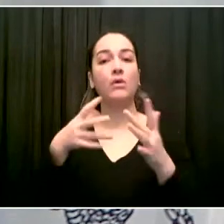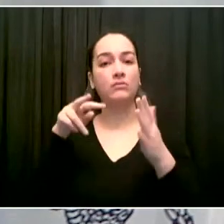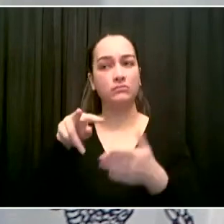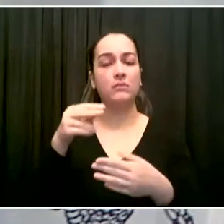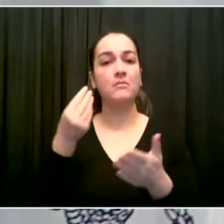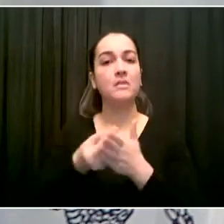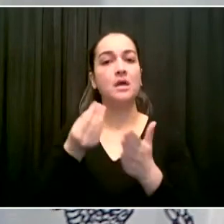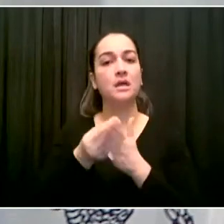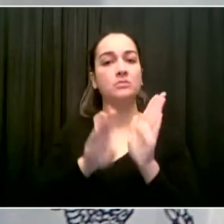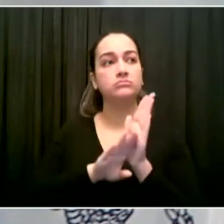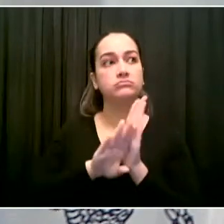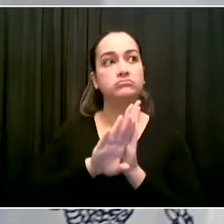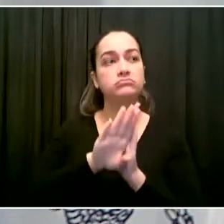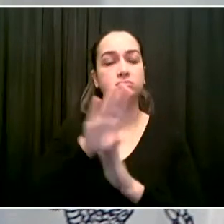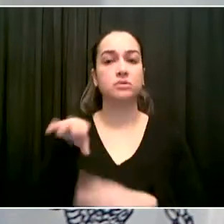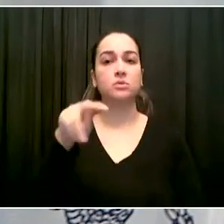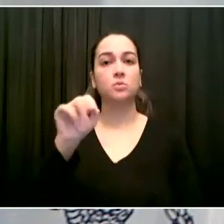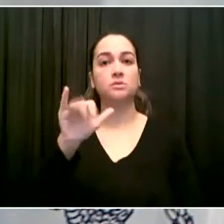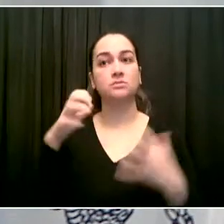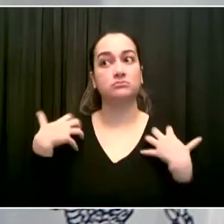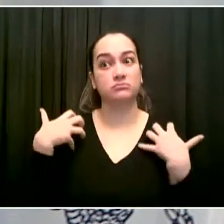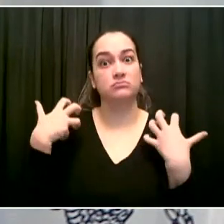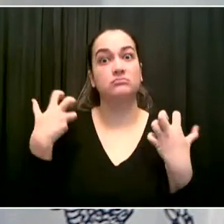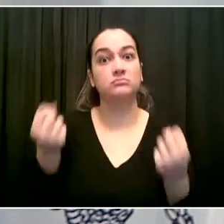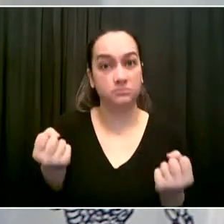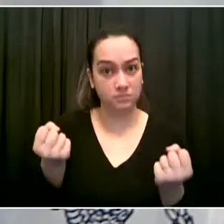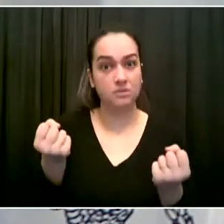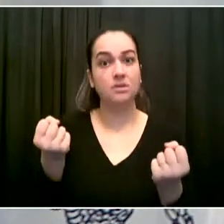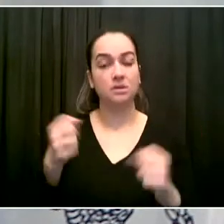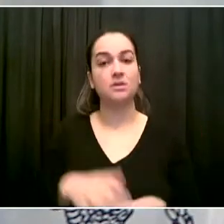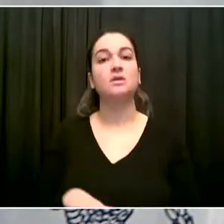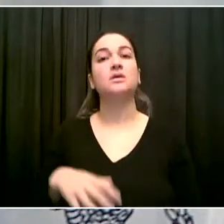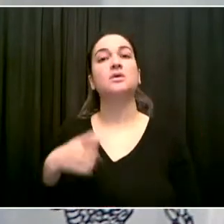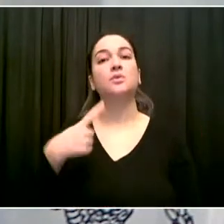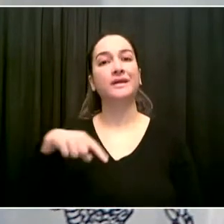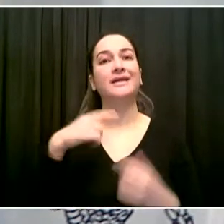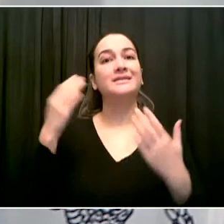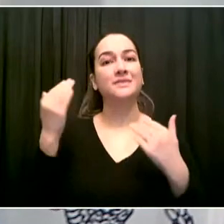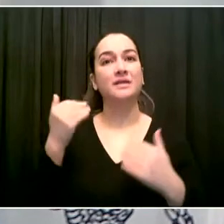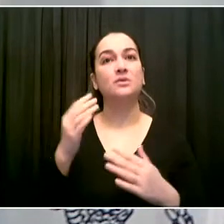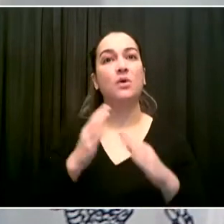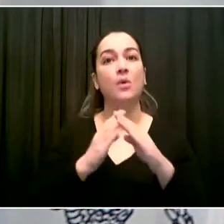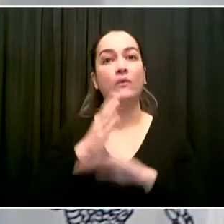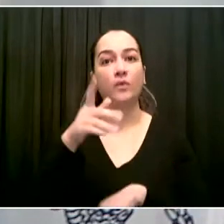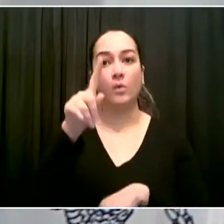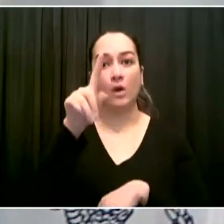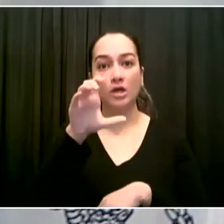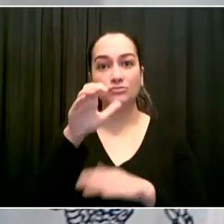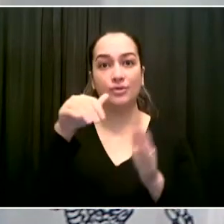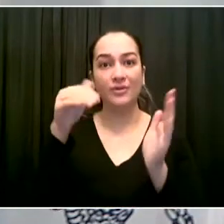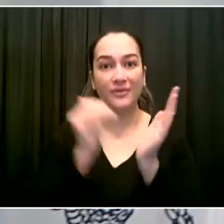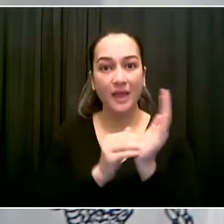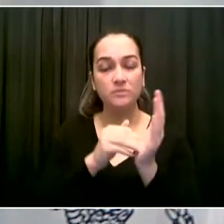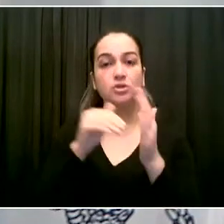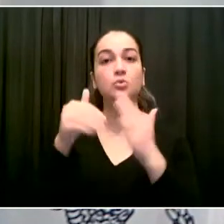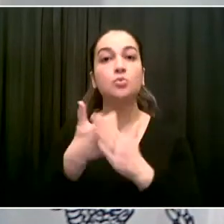ECONONOMY ISISGO II TO MMVEO FORWARD. WE EXPECT HUNDREDS OF THOUSANDS OF JOBS TO COME BACK